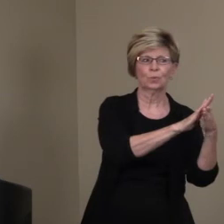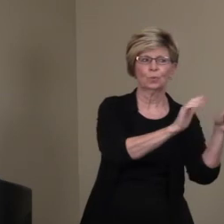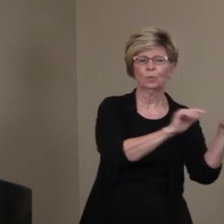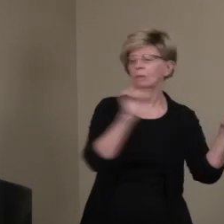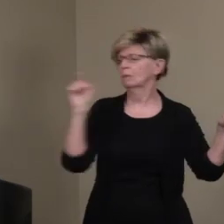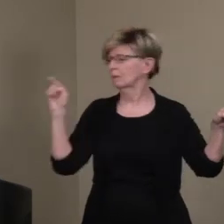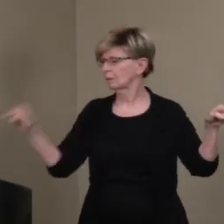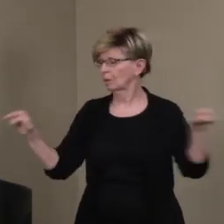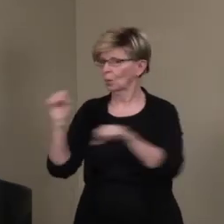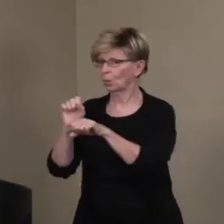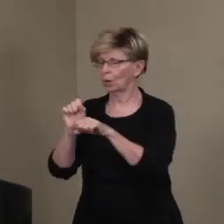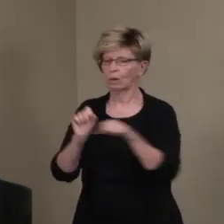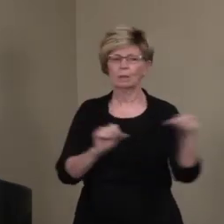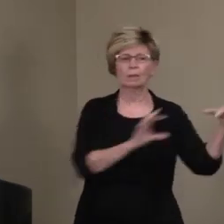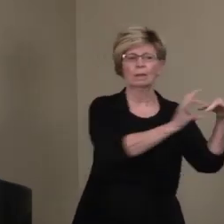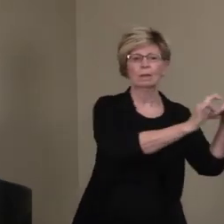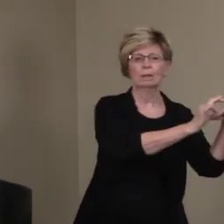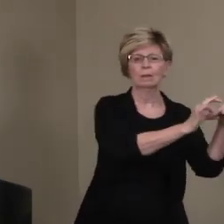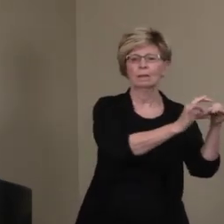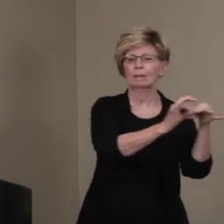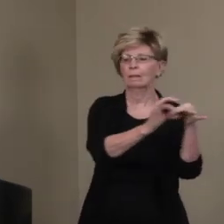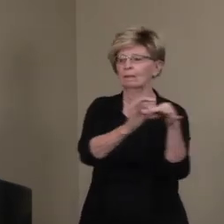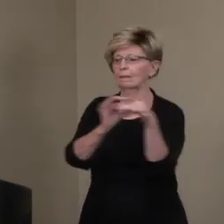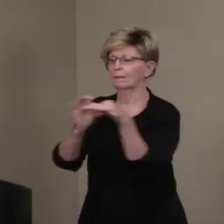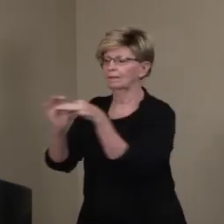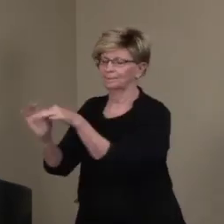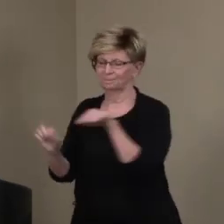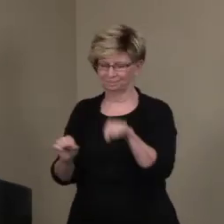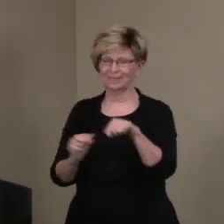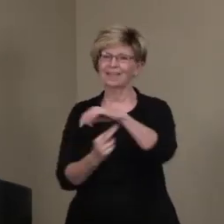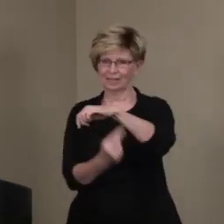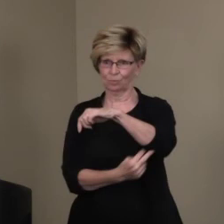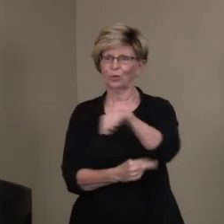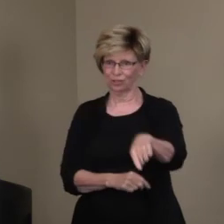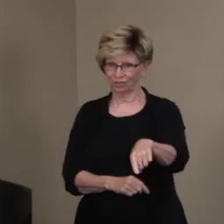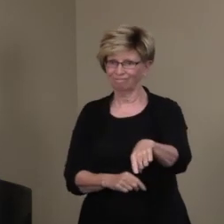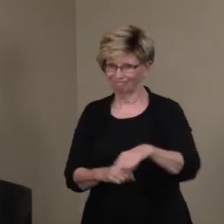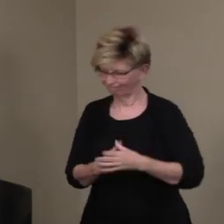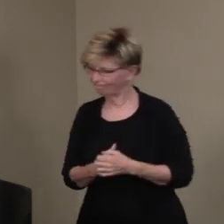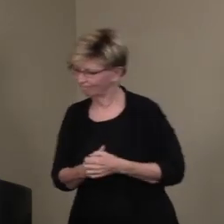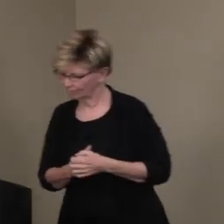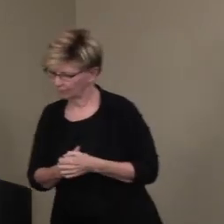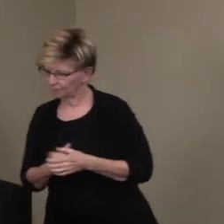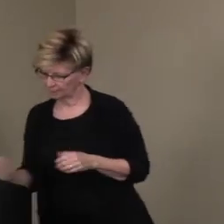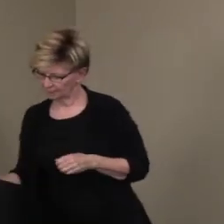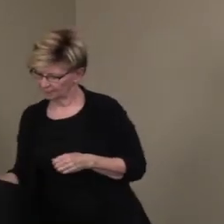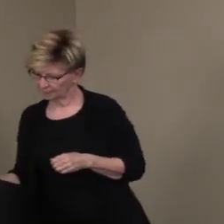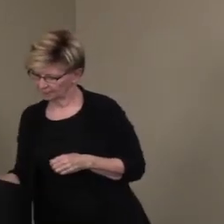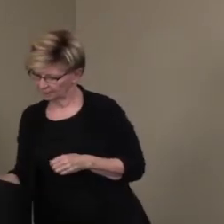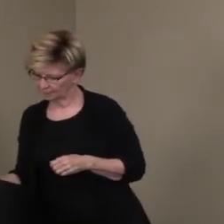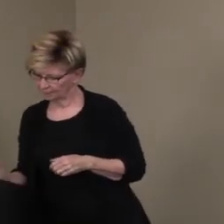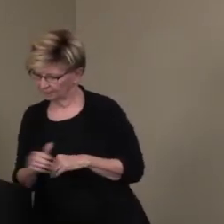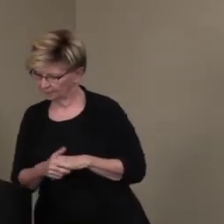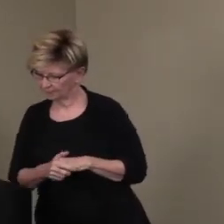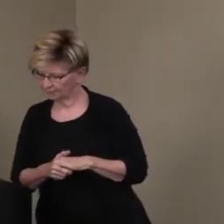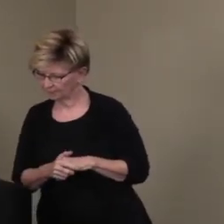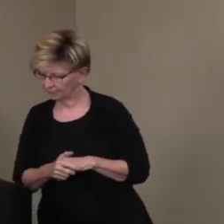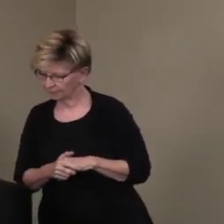together to transition a student from school to work that collaboration is the